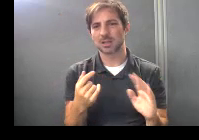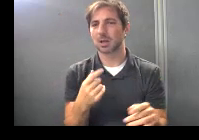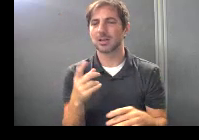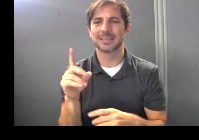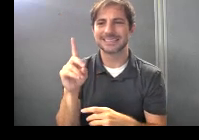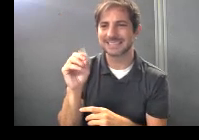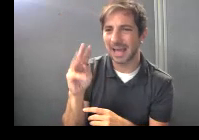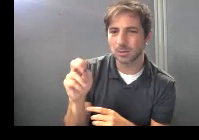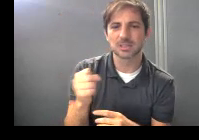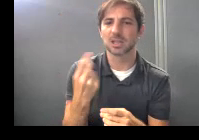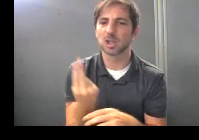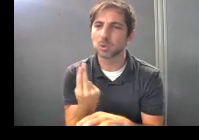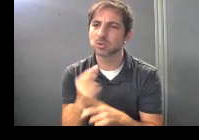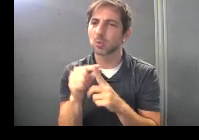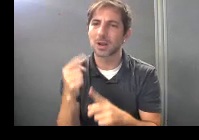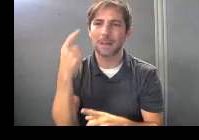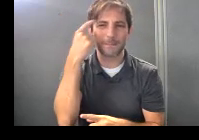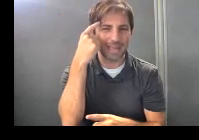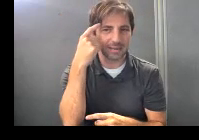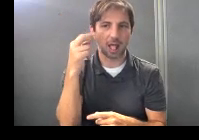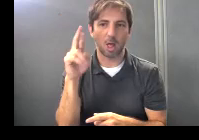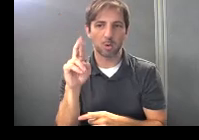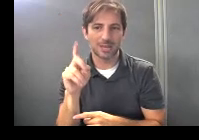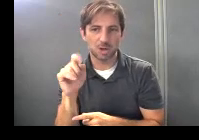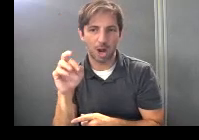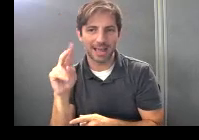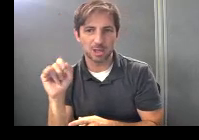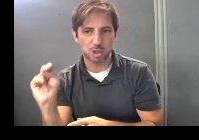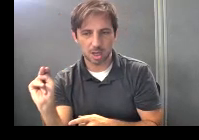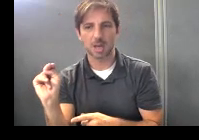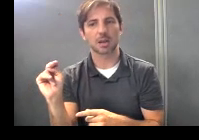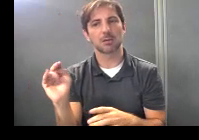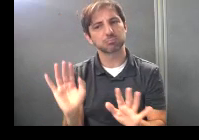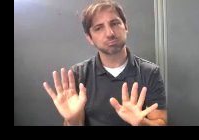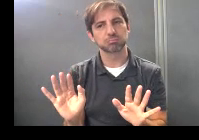RETARDATION." GOVERNMENTS STATE AND FEDERAL ARE CHANGING